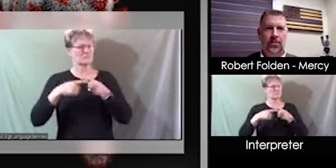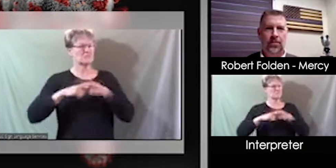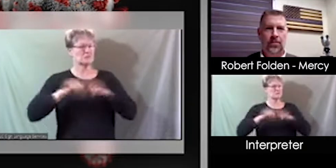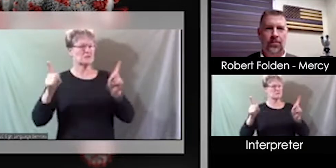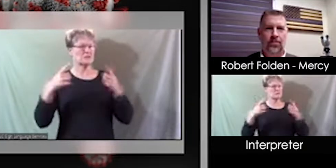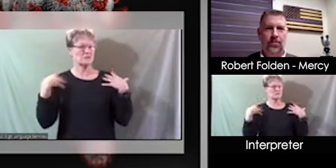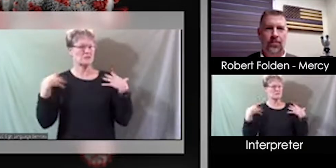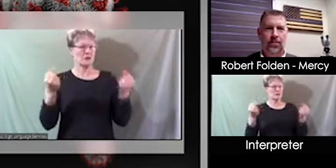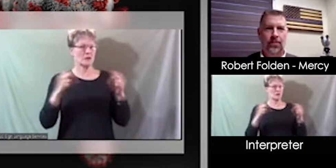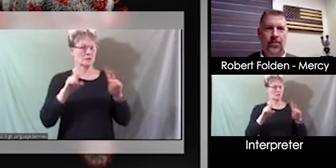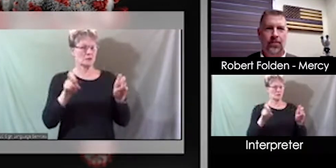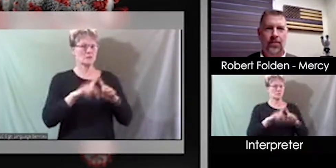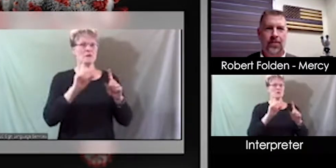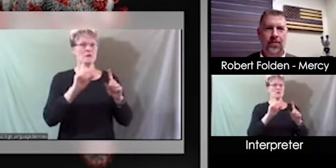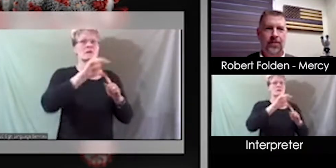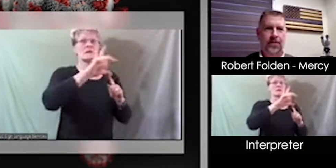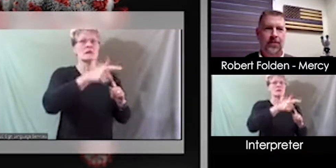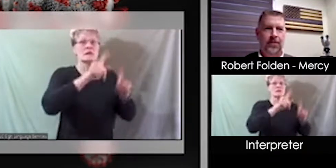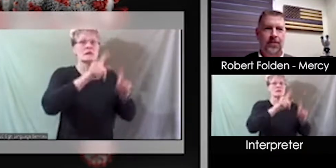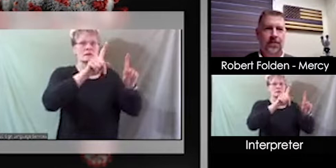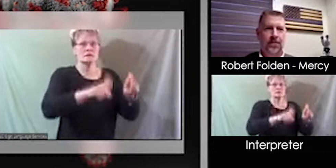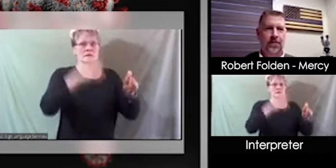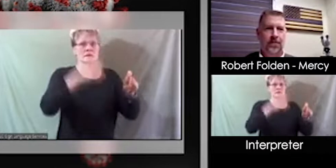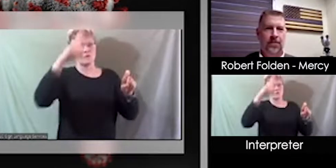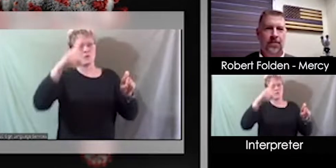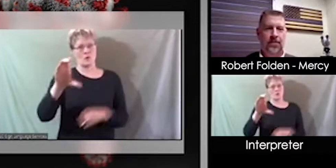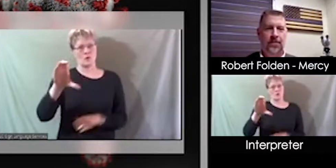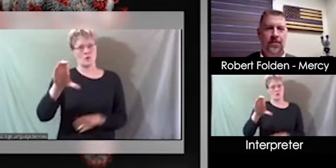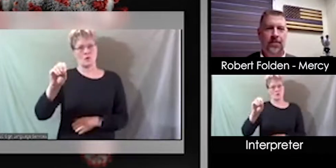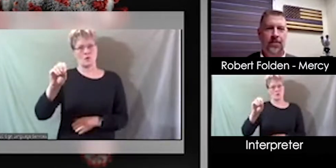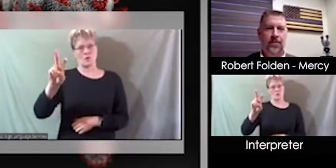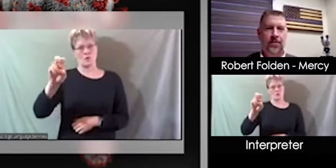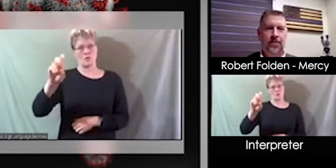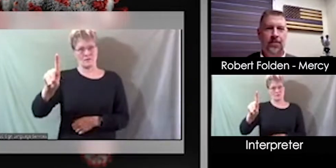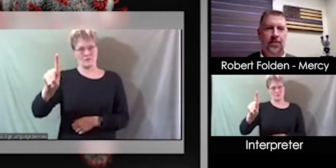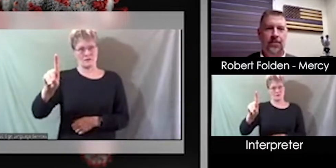and so it's a Shasta County resident was identified outside of our